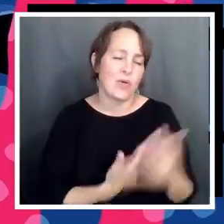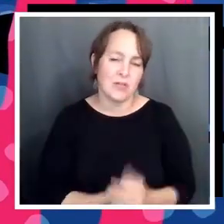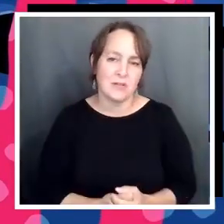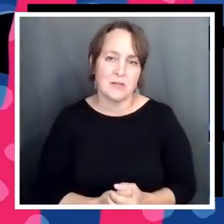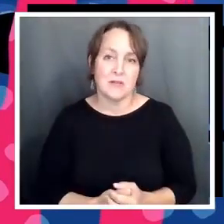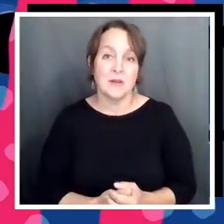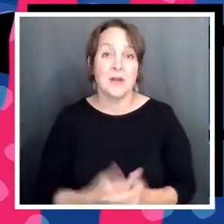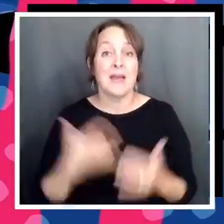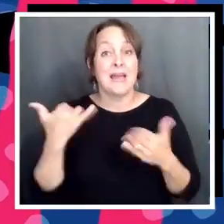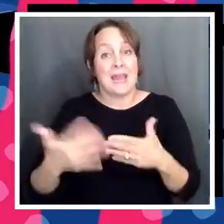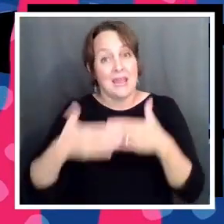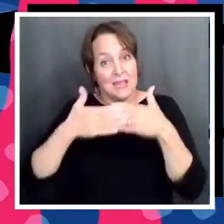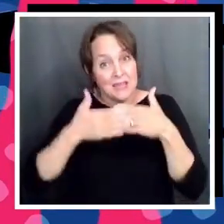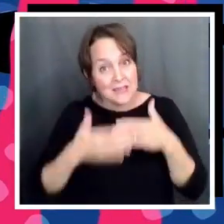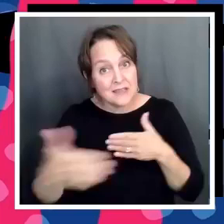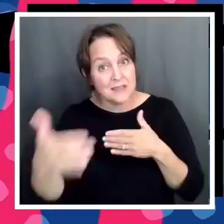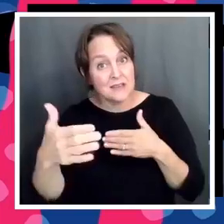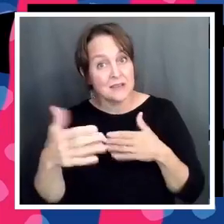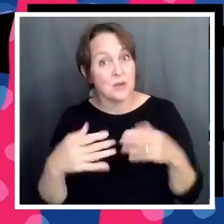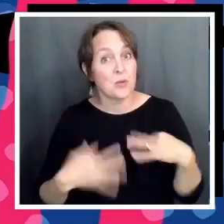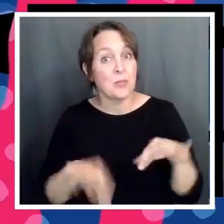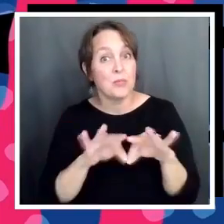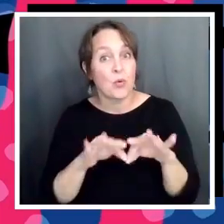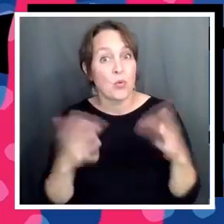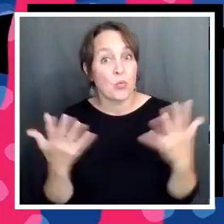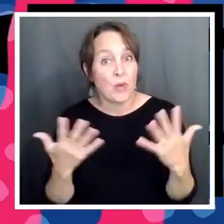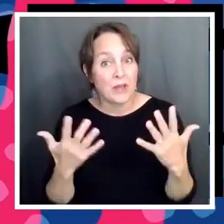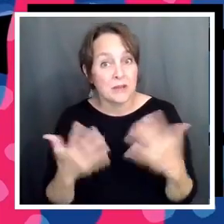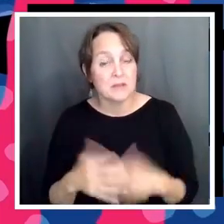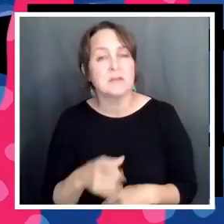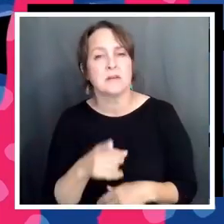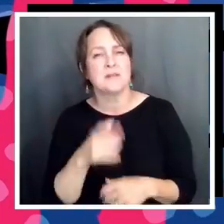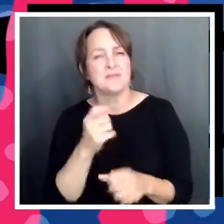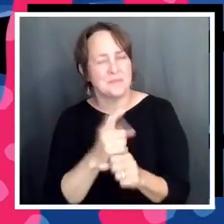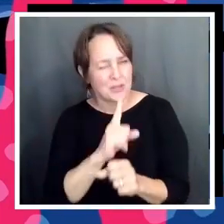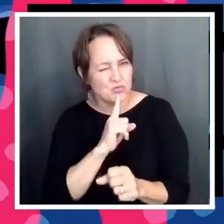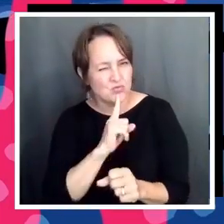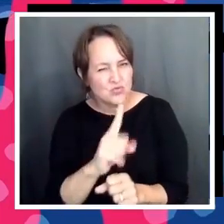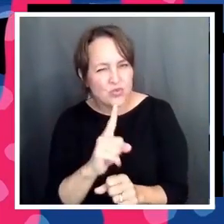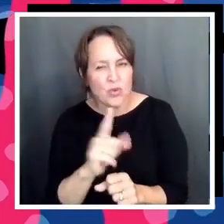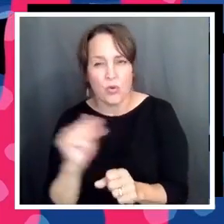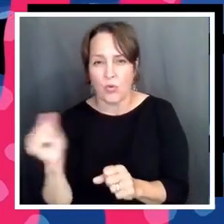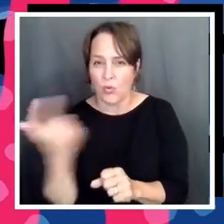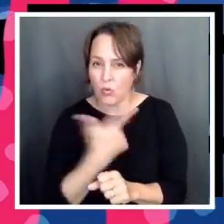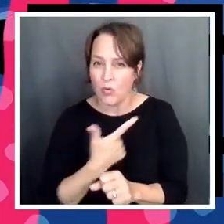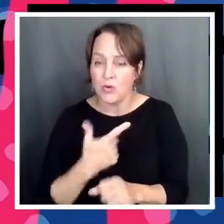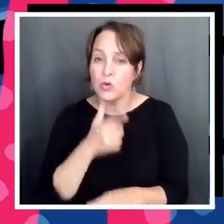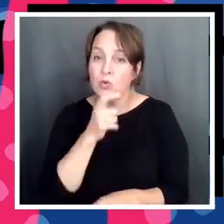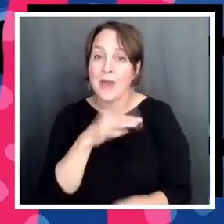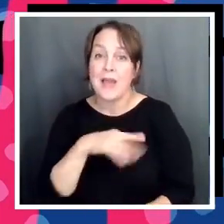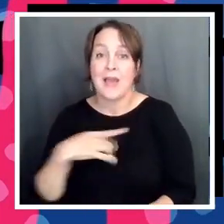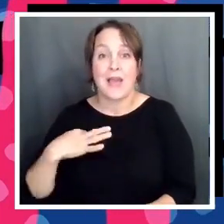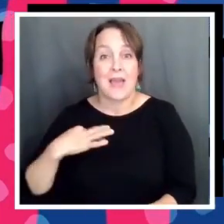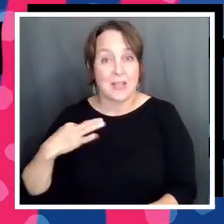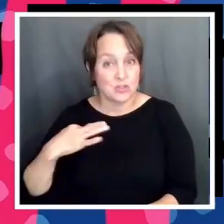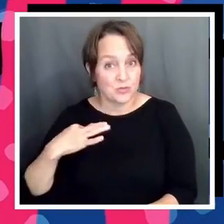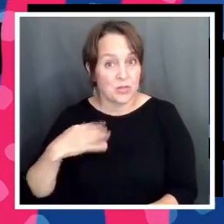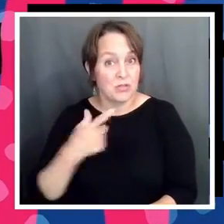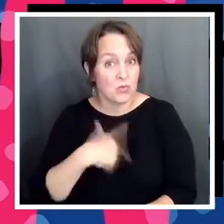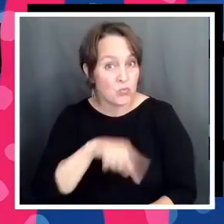HISTORIC EXPANSION. THANK YOU ALL.